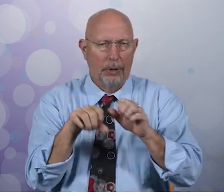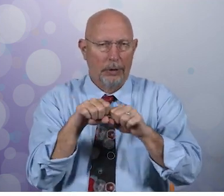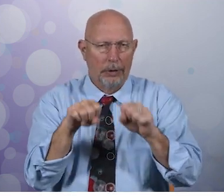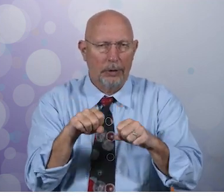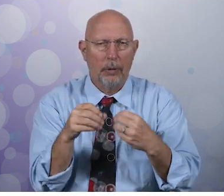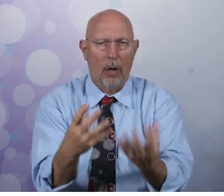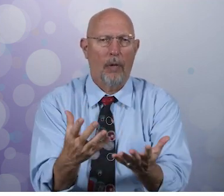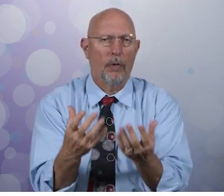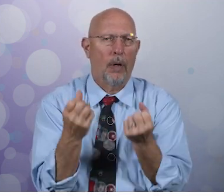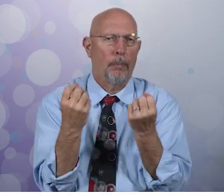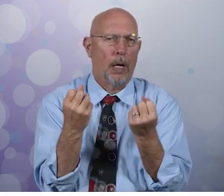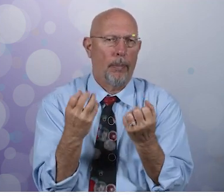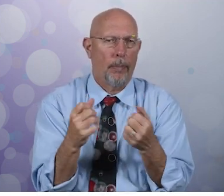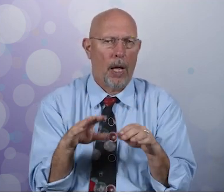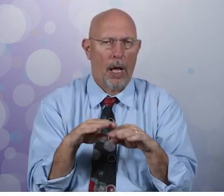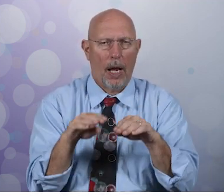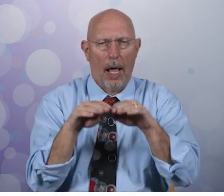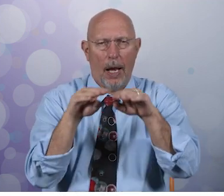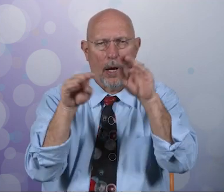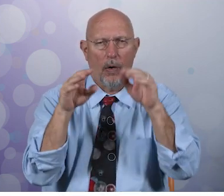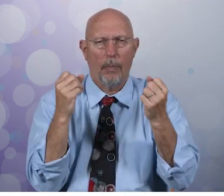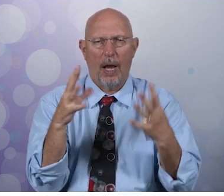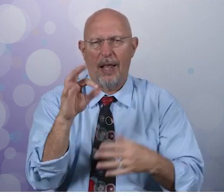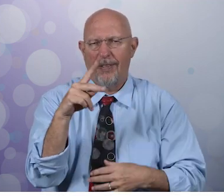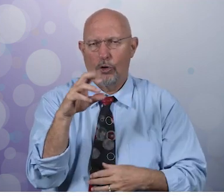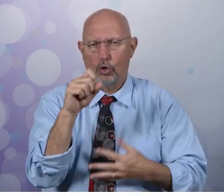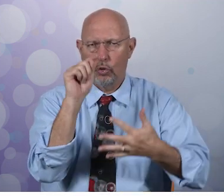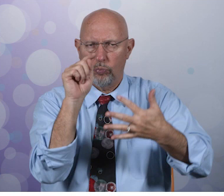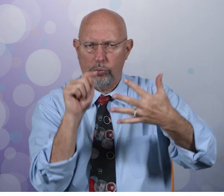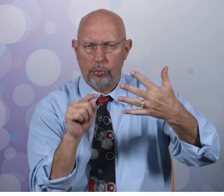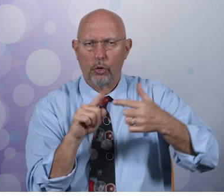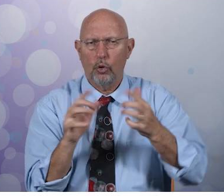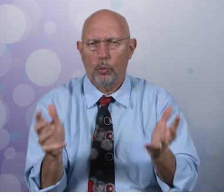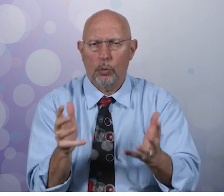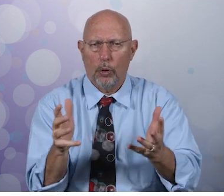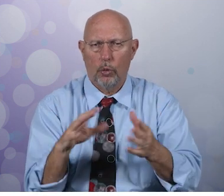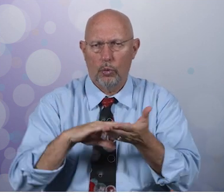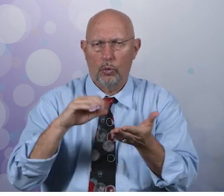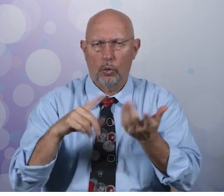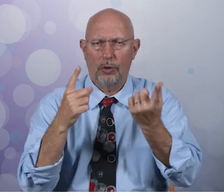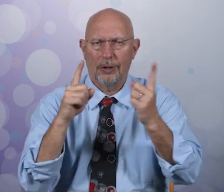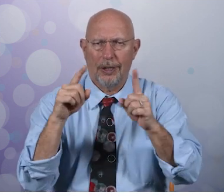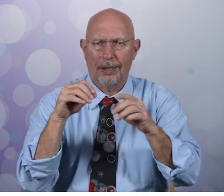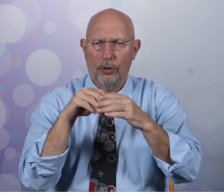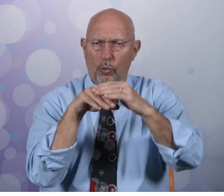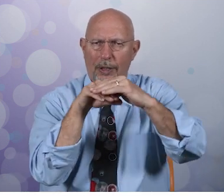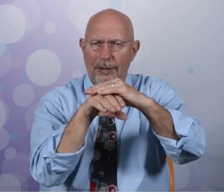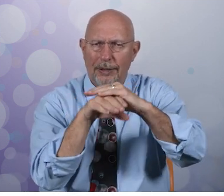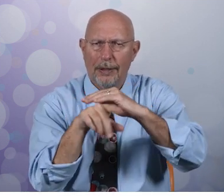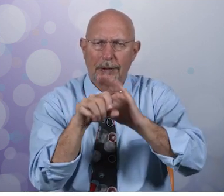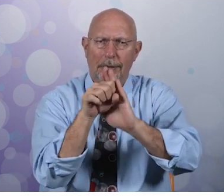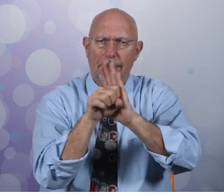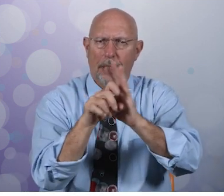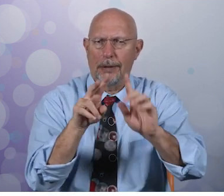many layers and many features to promote student success in accessing the state tests.